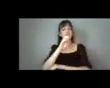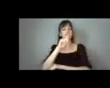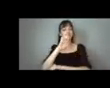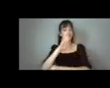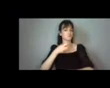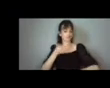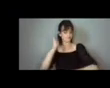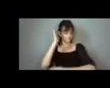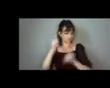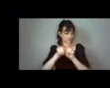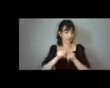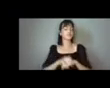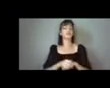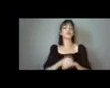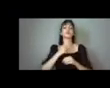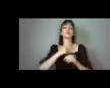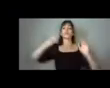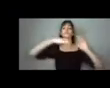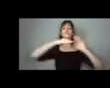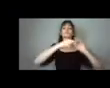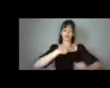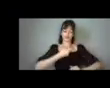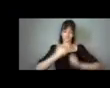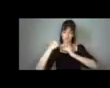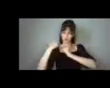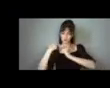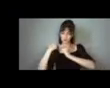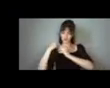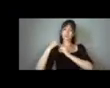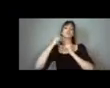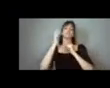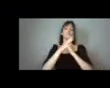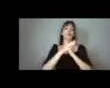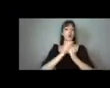As the minister with responsibility for both the Assisted Decision Making Capacity Act and